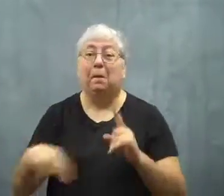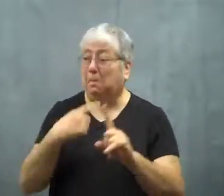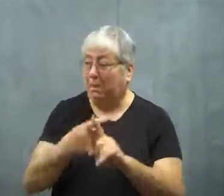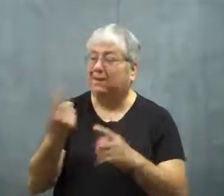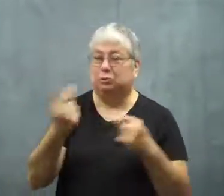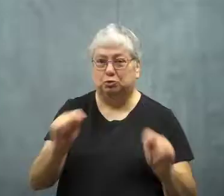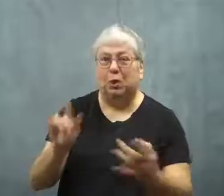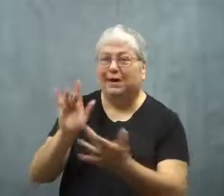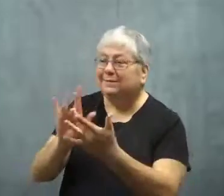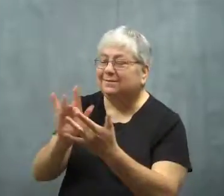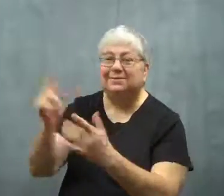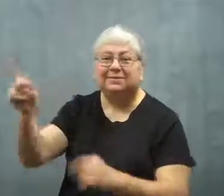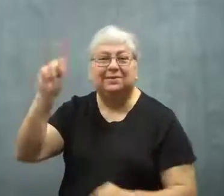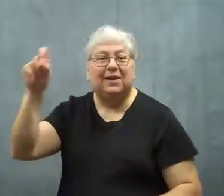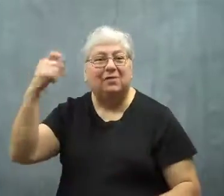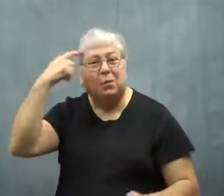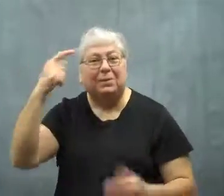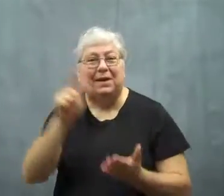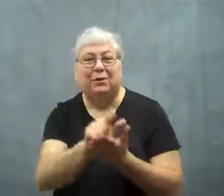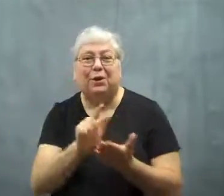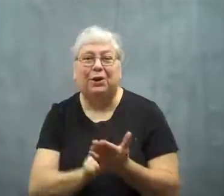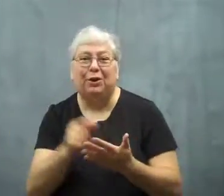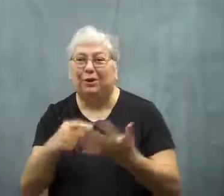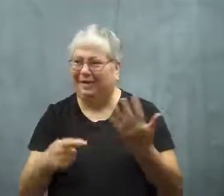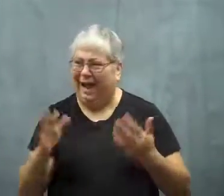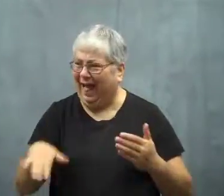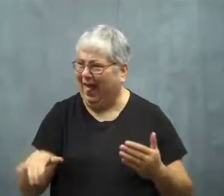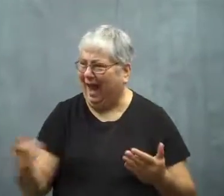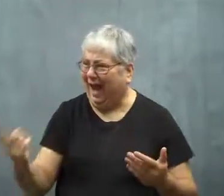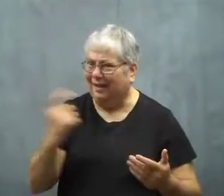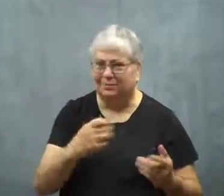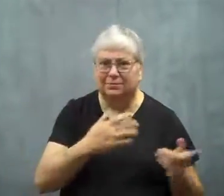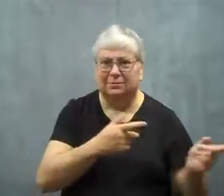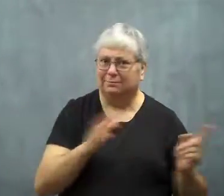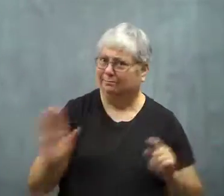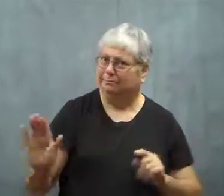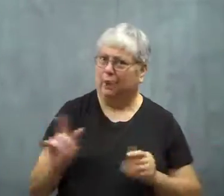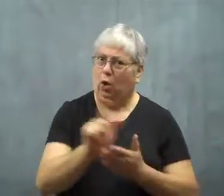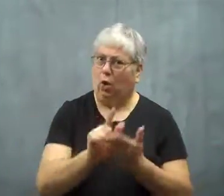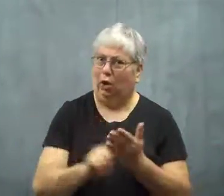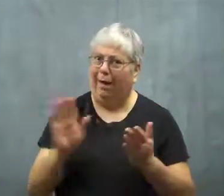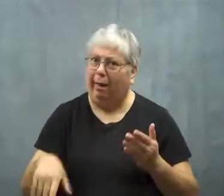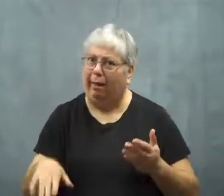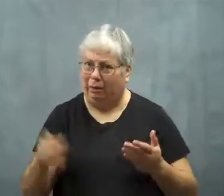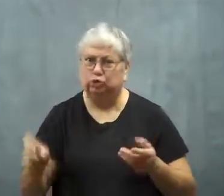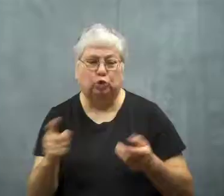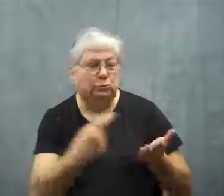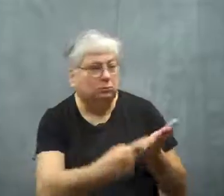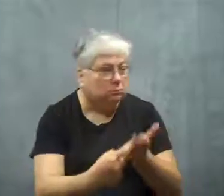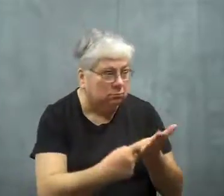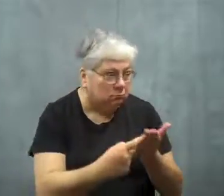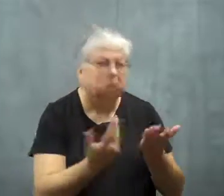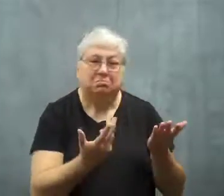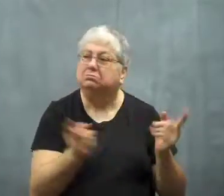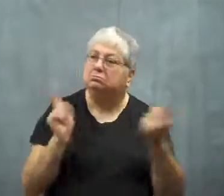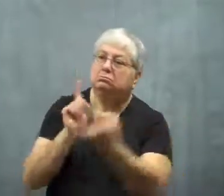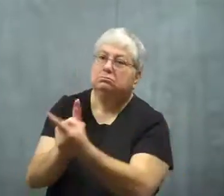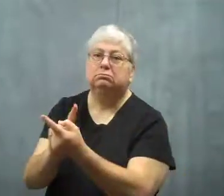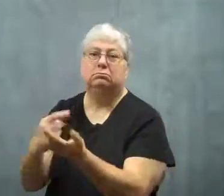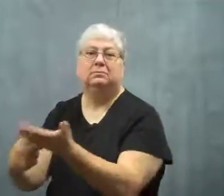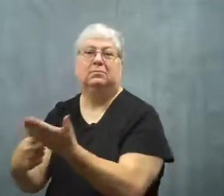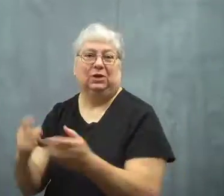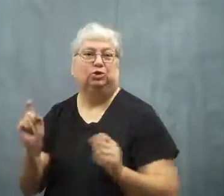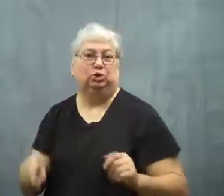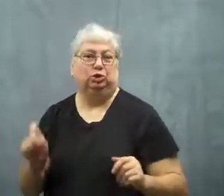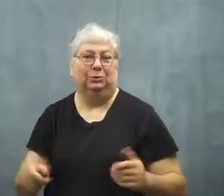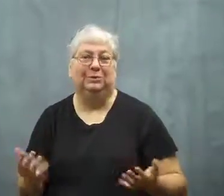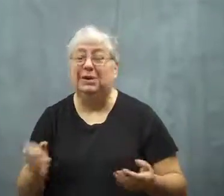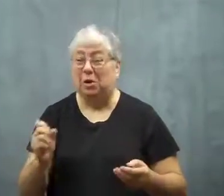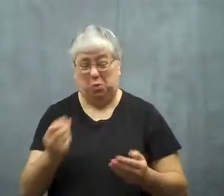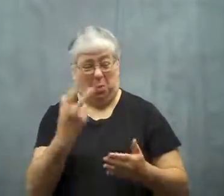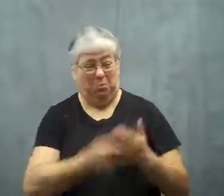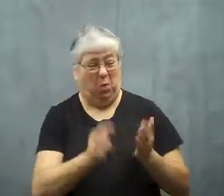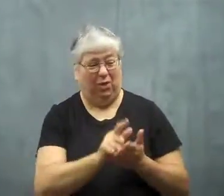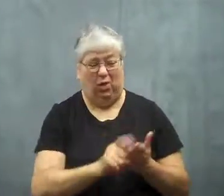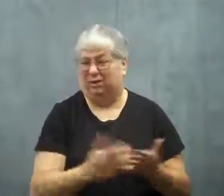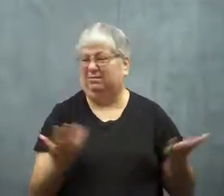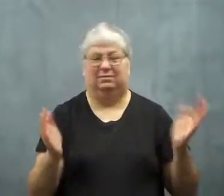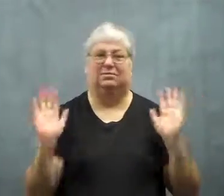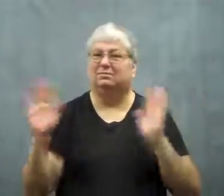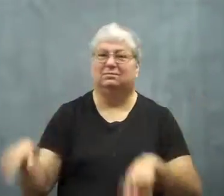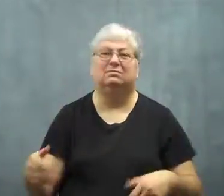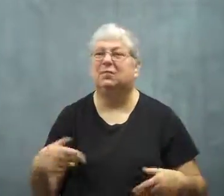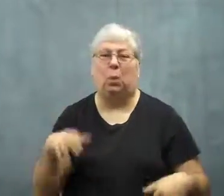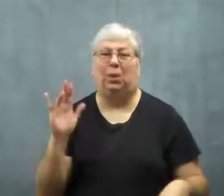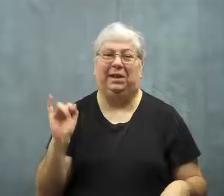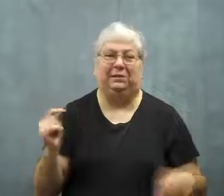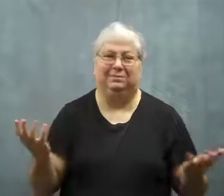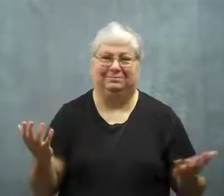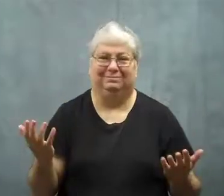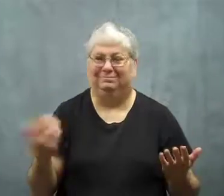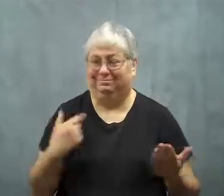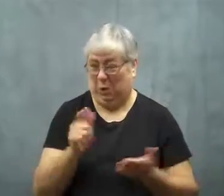He had also attempted to contact the prosecutors without consulting his lawyers.